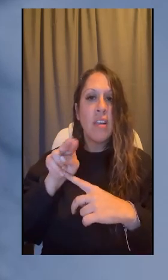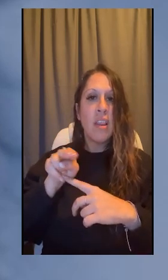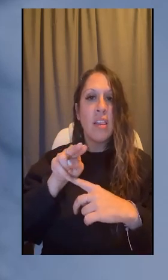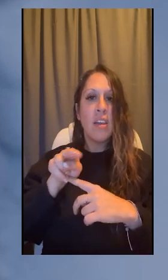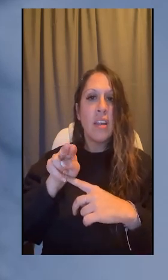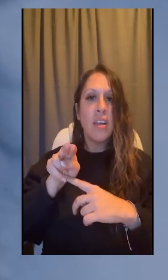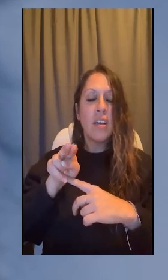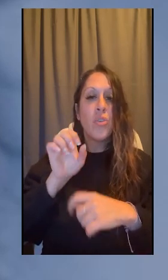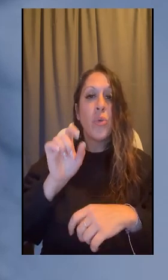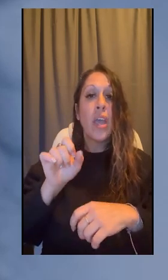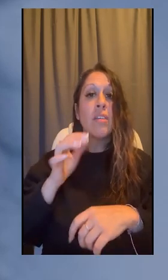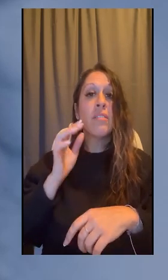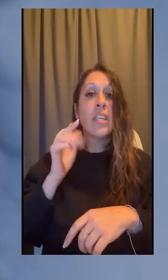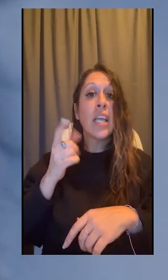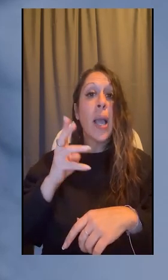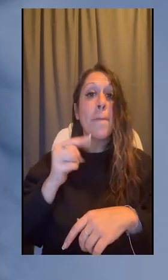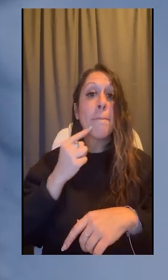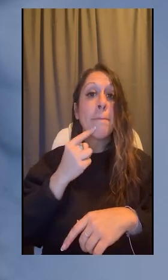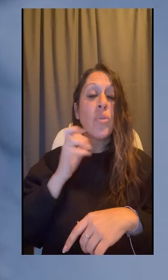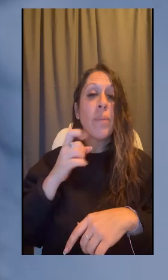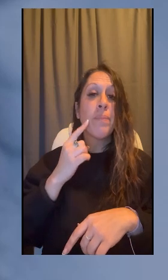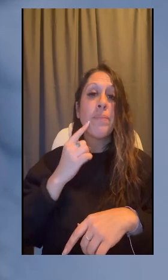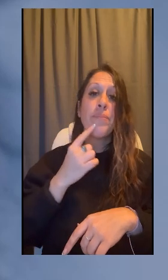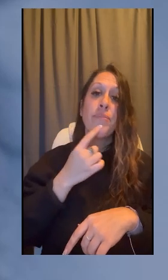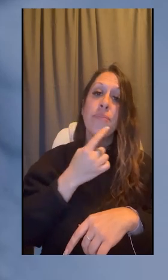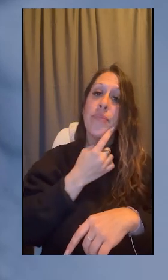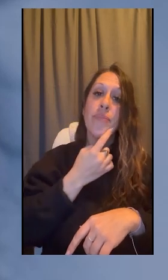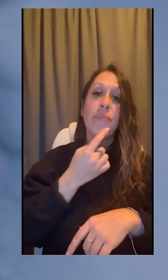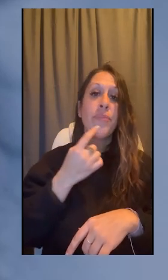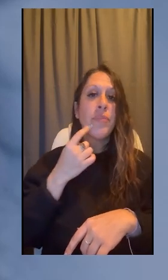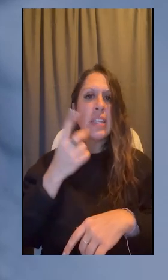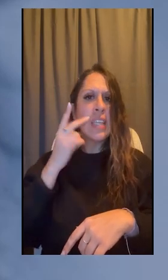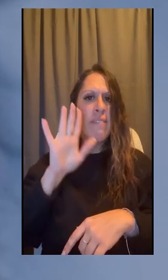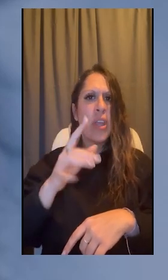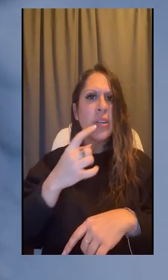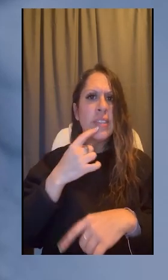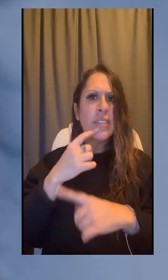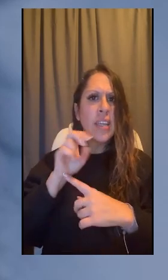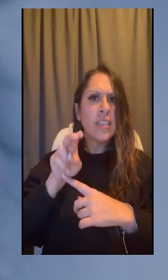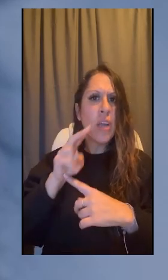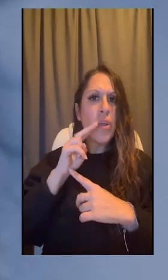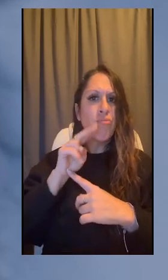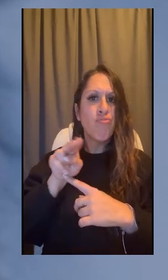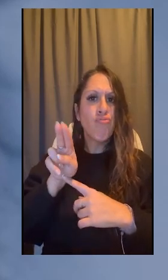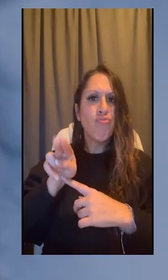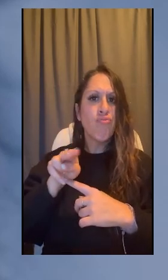Lastly, you can rub the lower gum side to side to watch the tongue follow, helping those lateral muscles